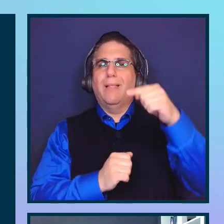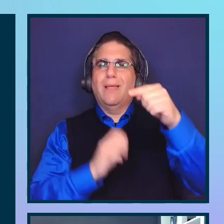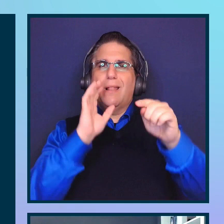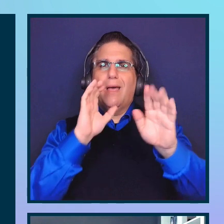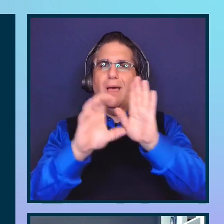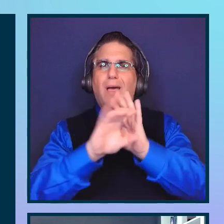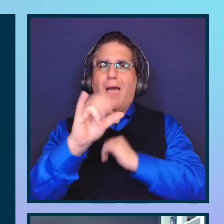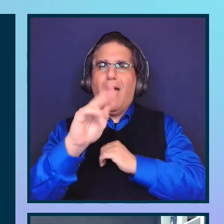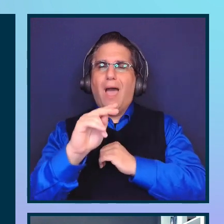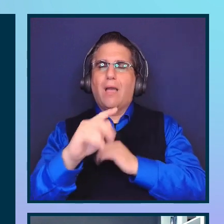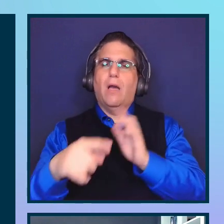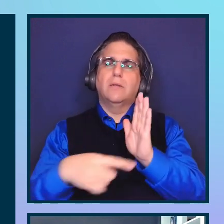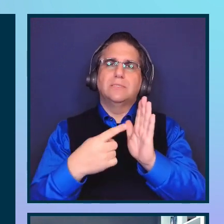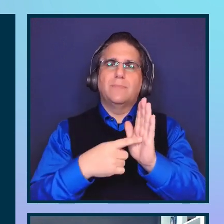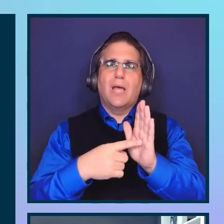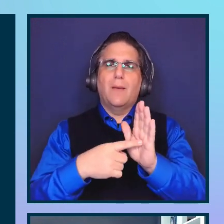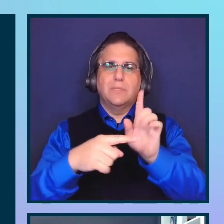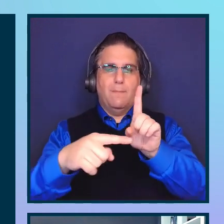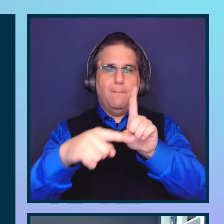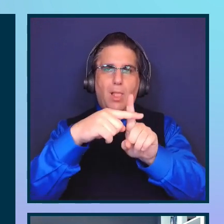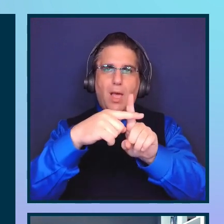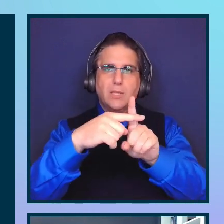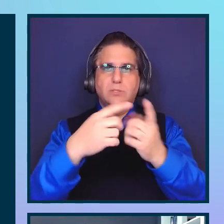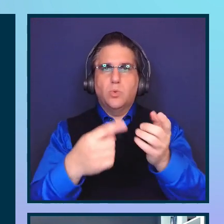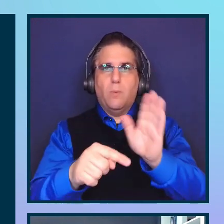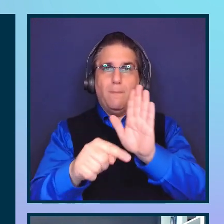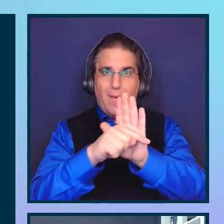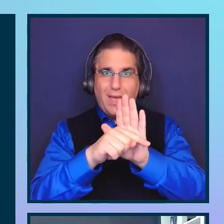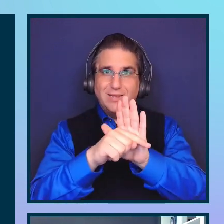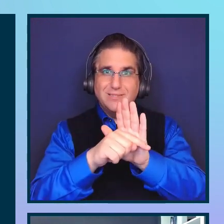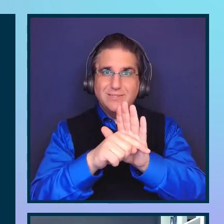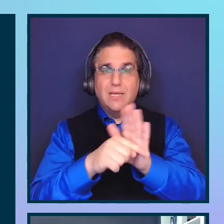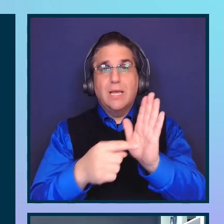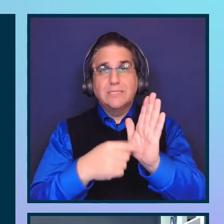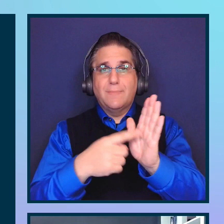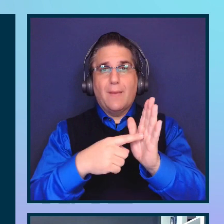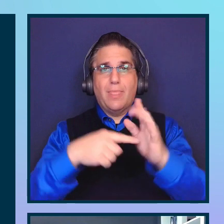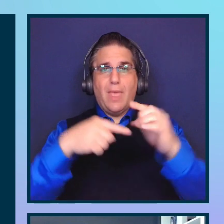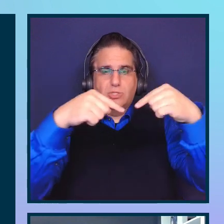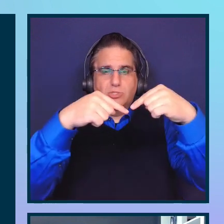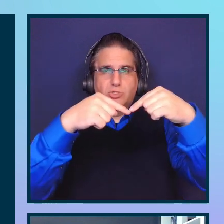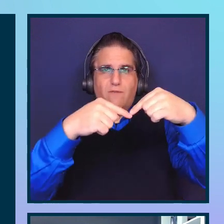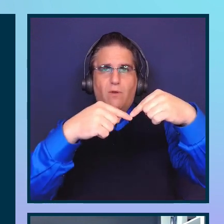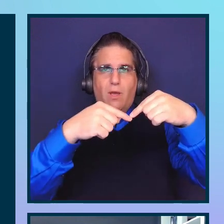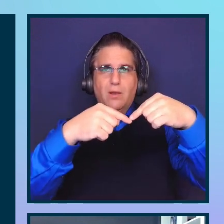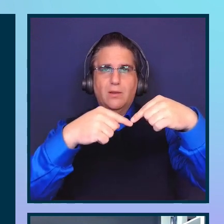Sometimes it's a plus and a minus icon. Sometimes it is a sharer. So that gives you a hint that when you're clicking